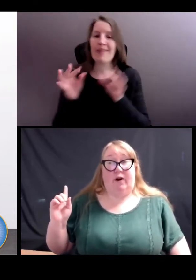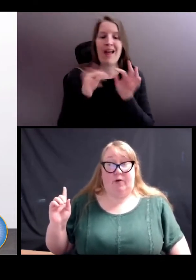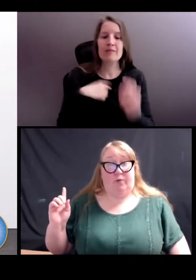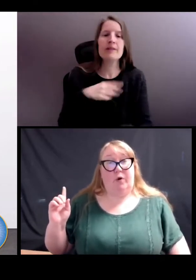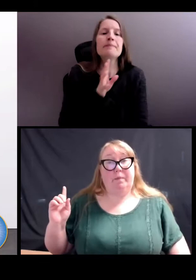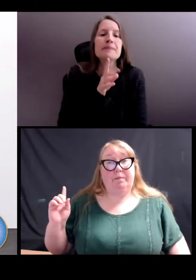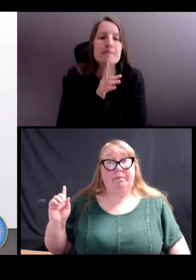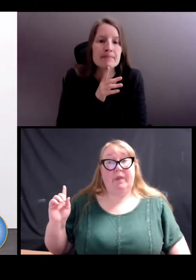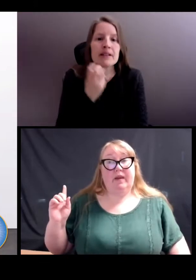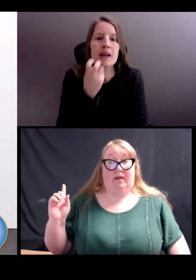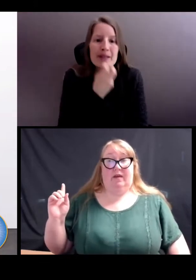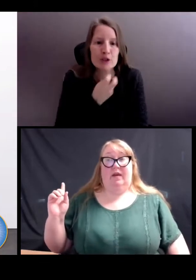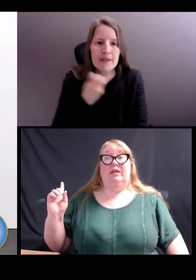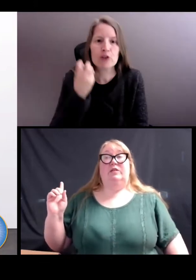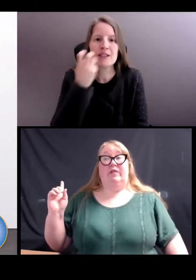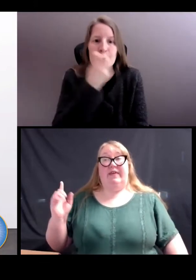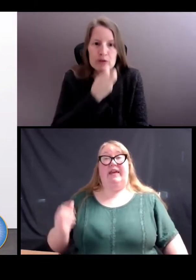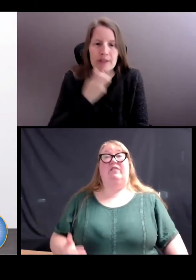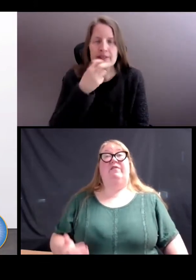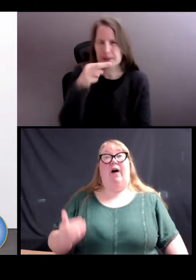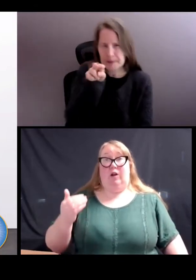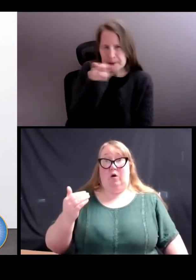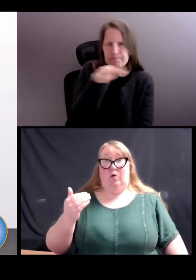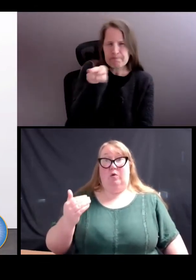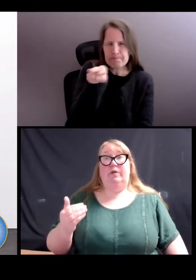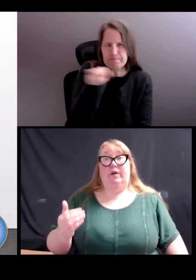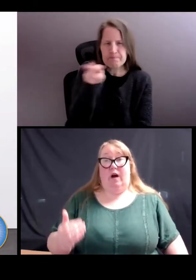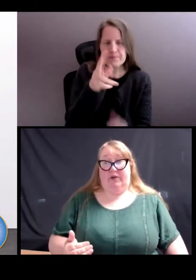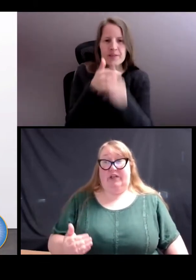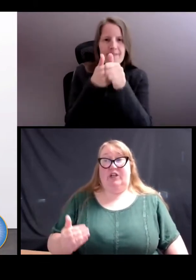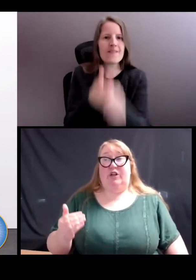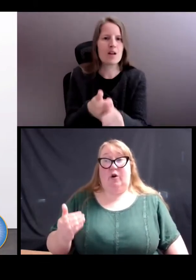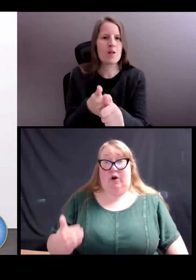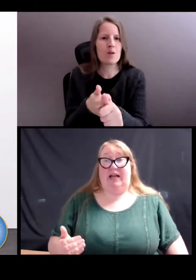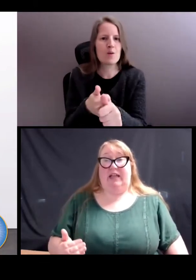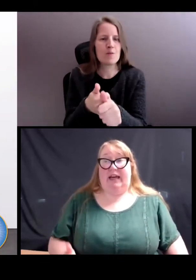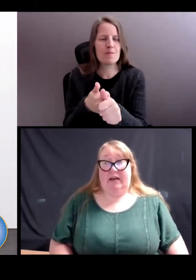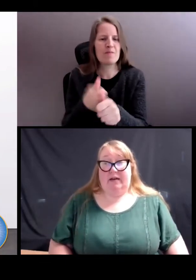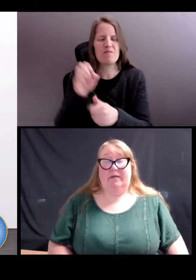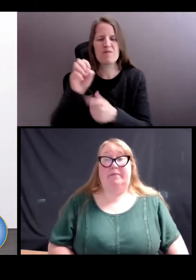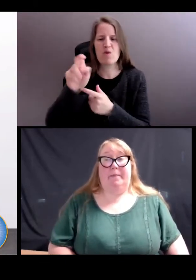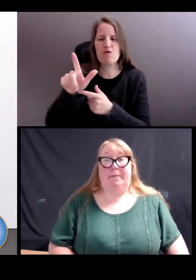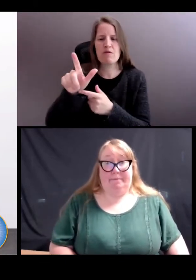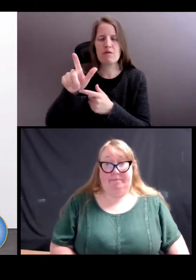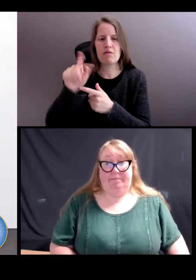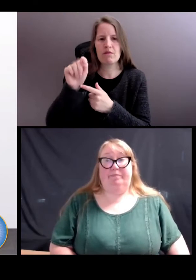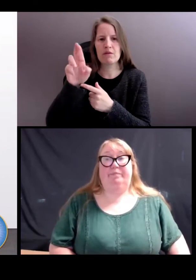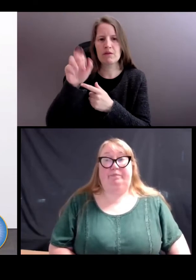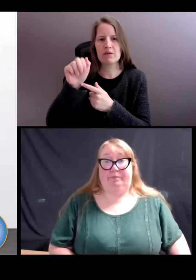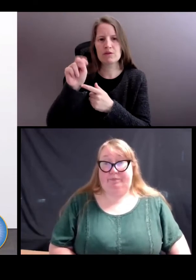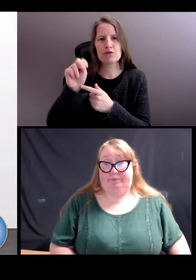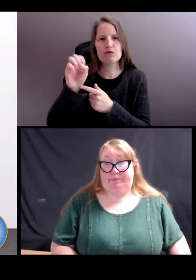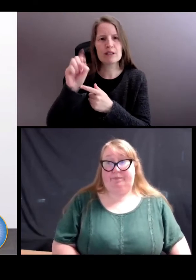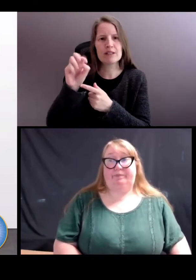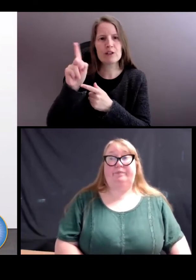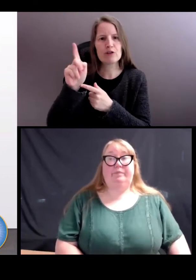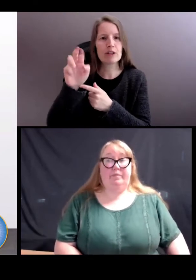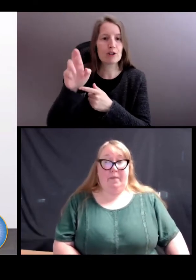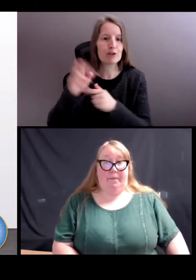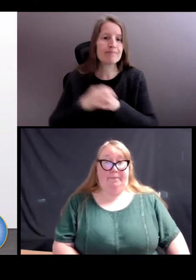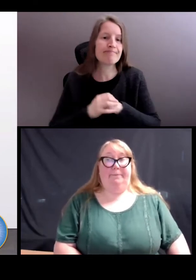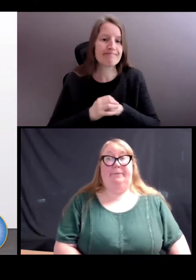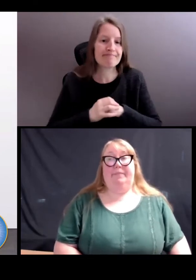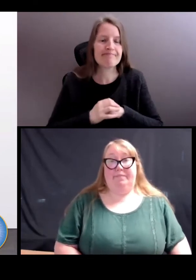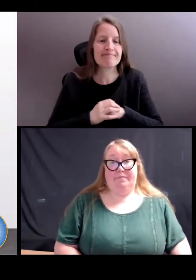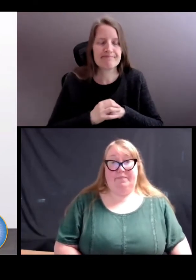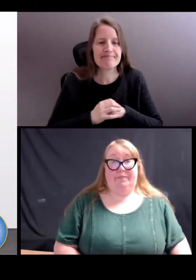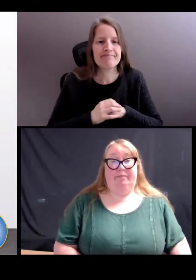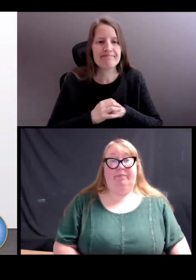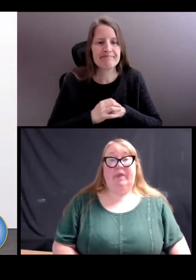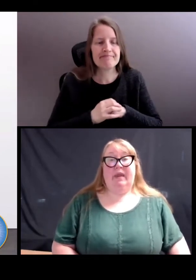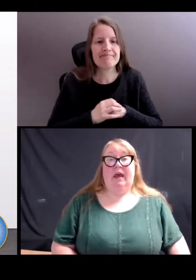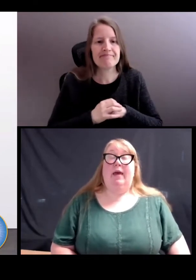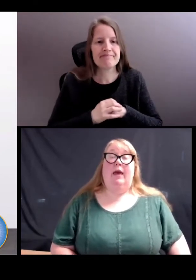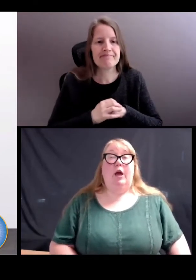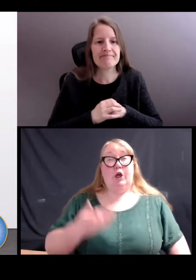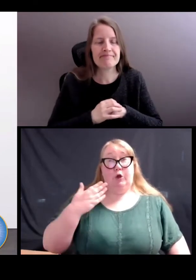at the front of the room So that they can follow the conversation correctly.